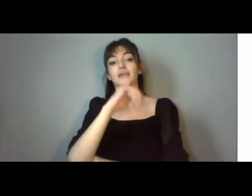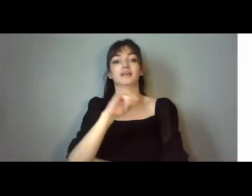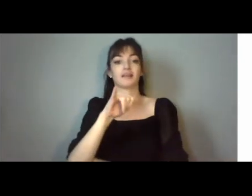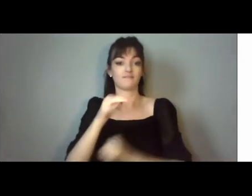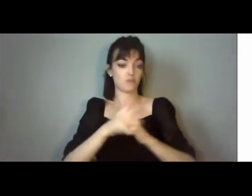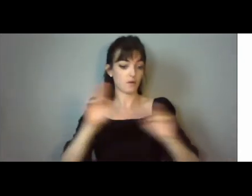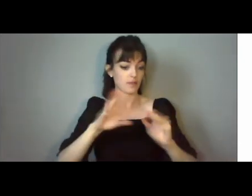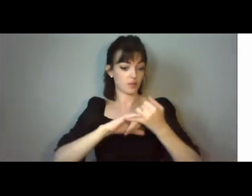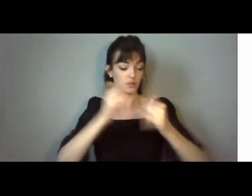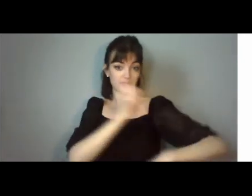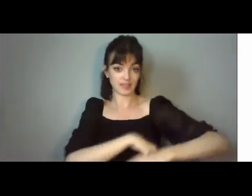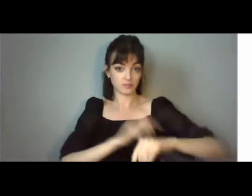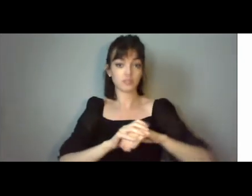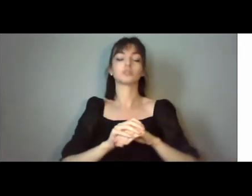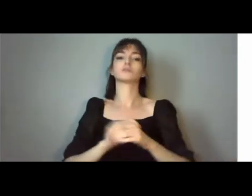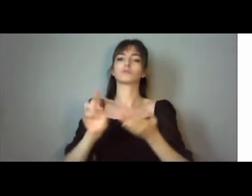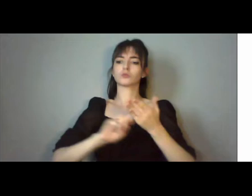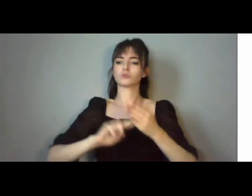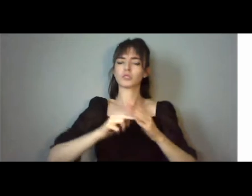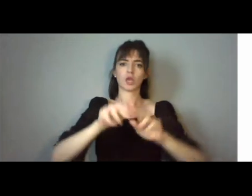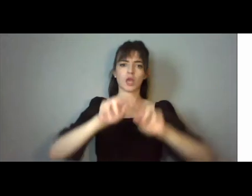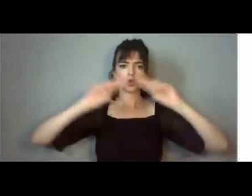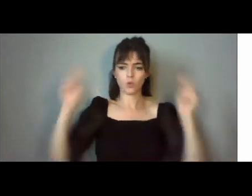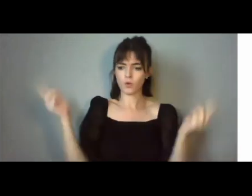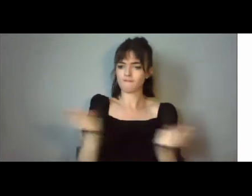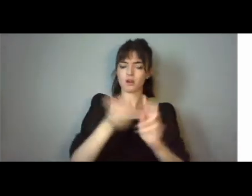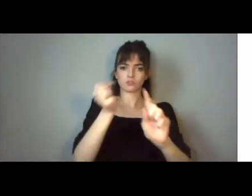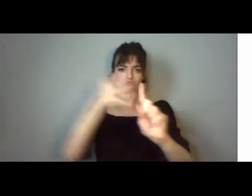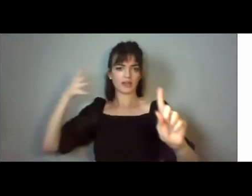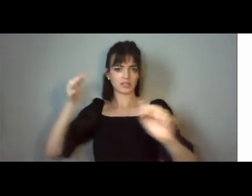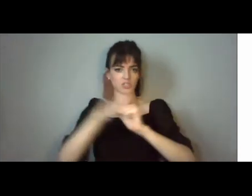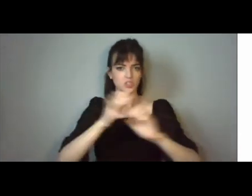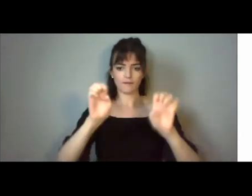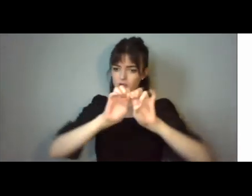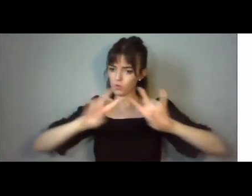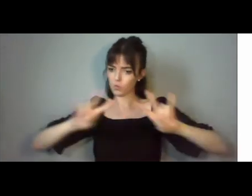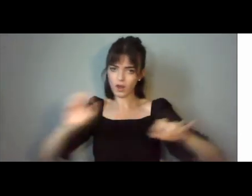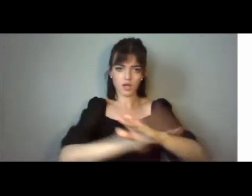recognition of legal capacity and equality before the law to persons with disabilities